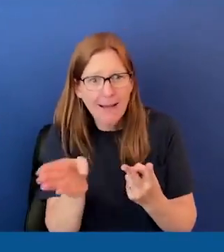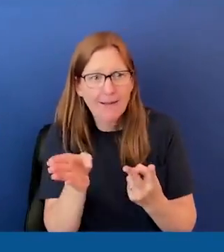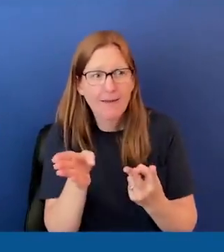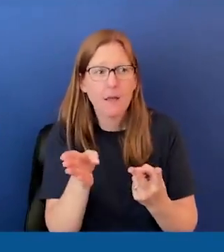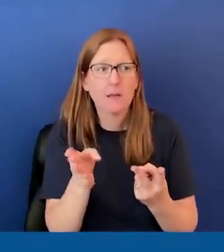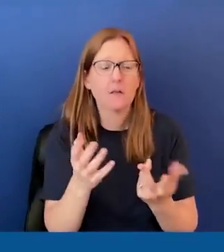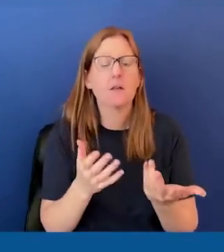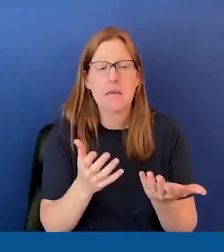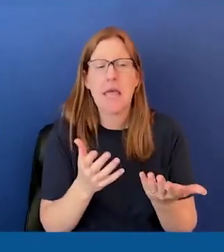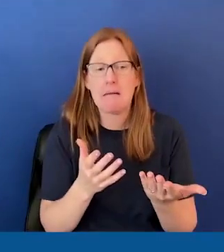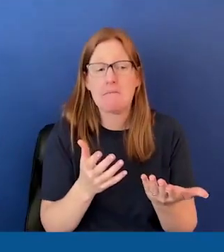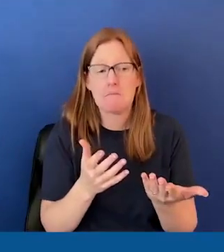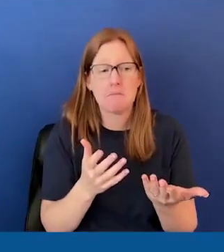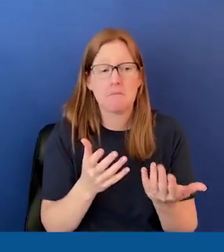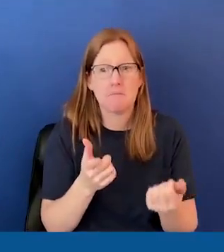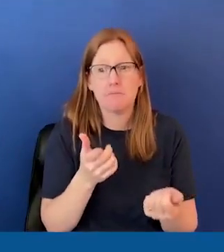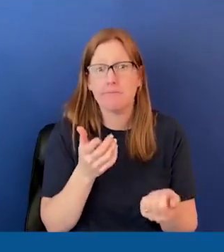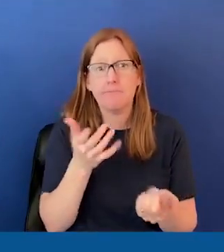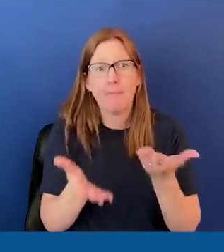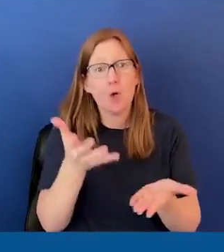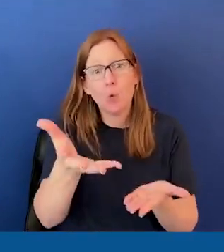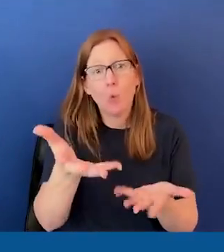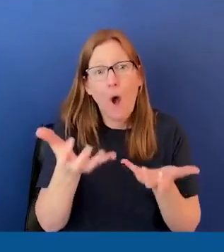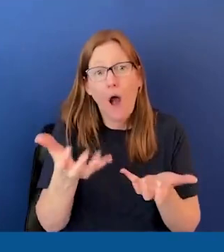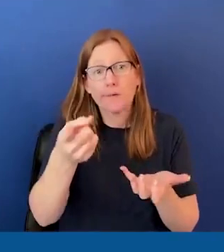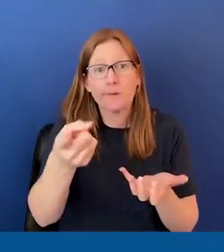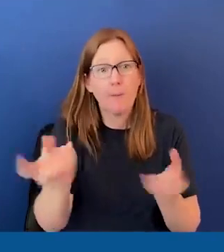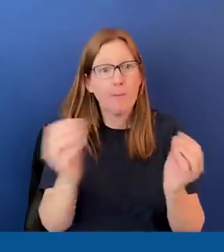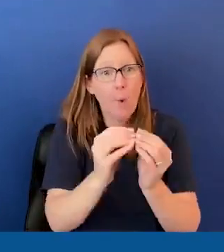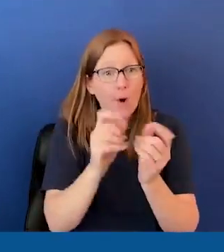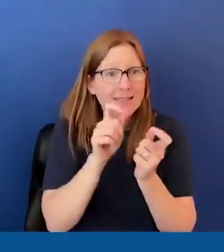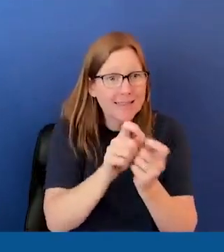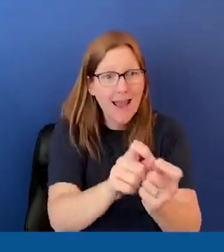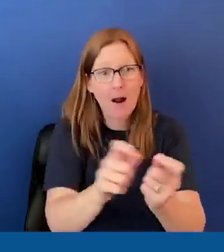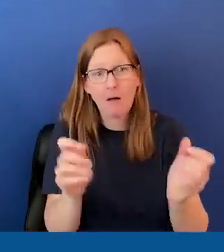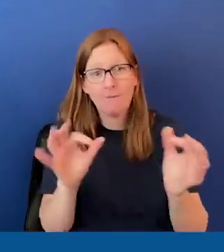have, want some more details and or feedback on that,